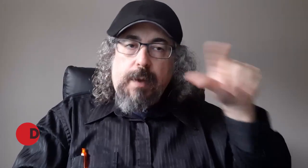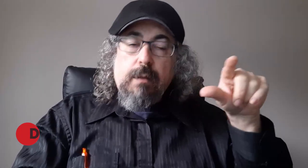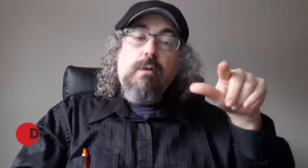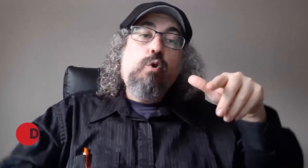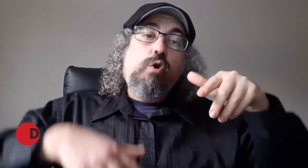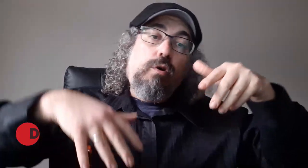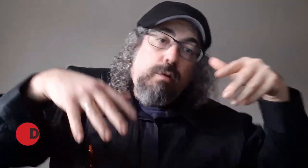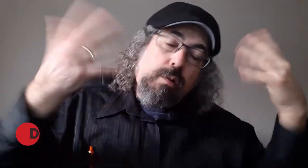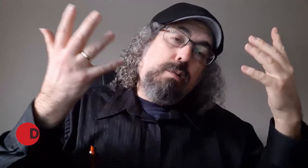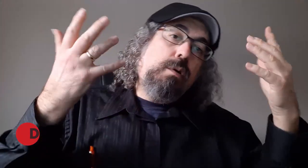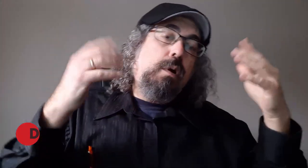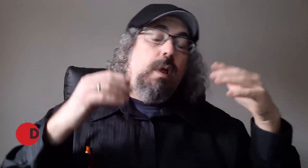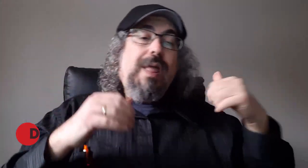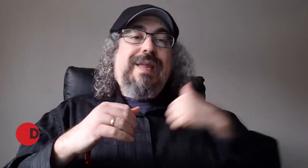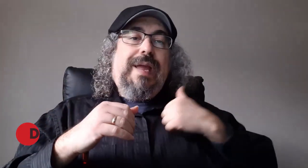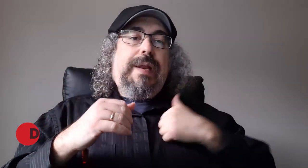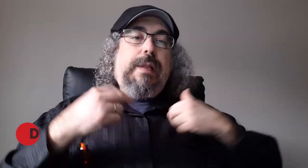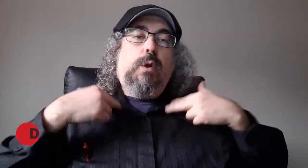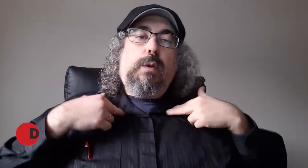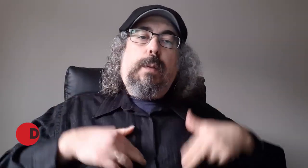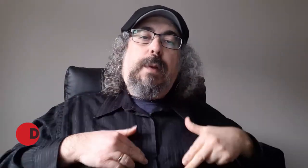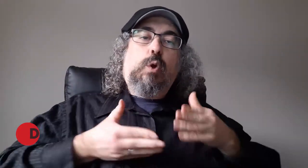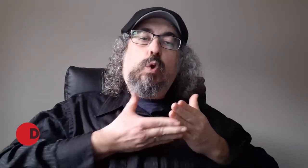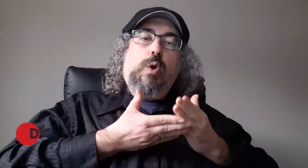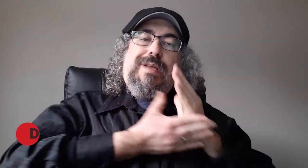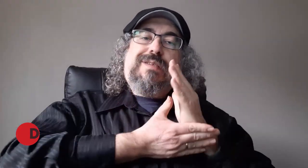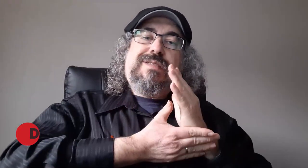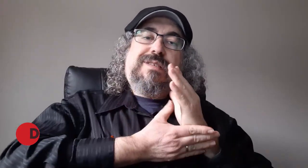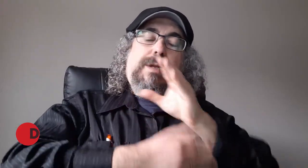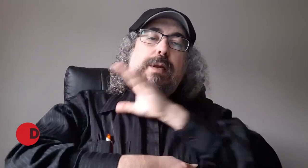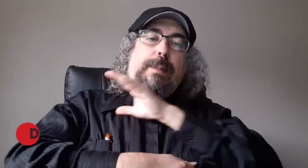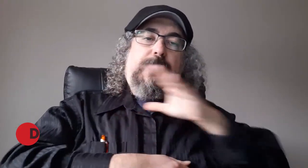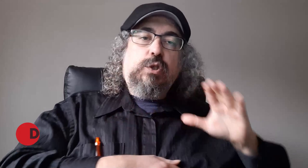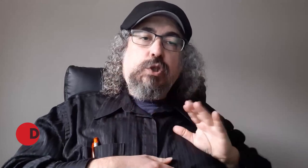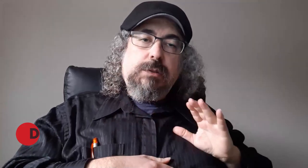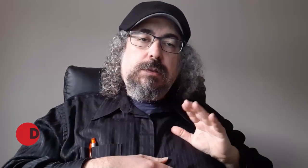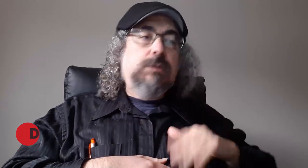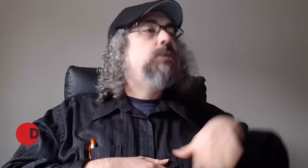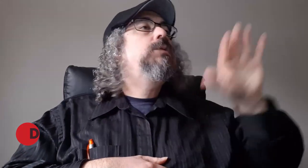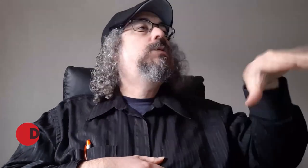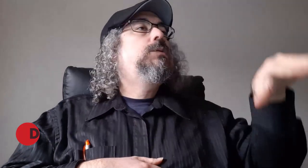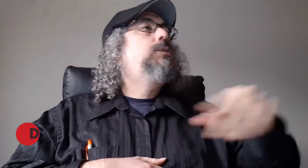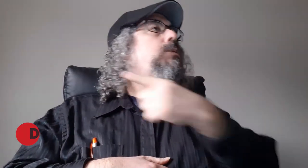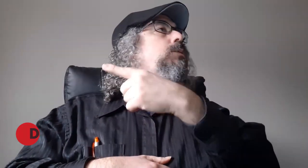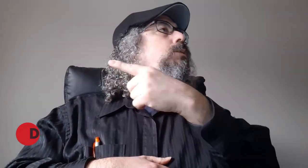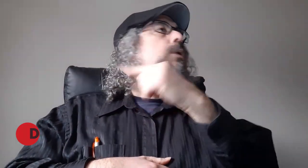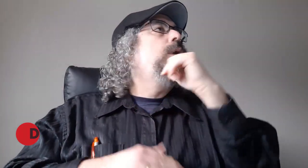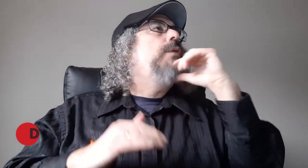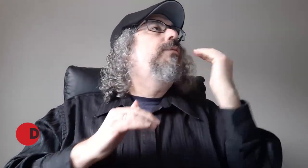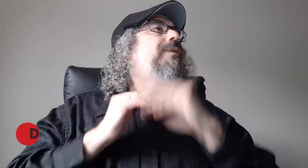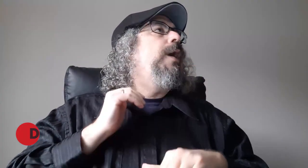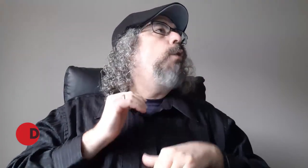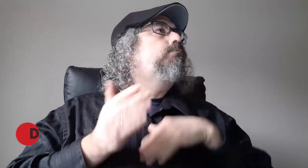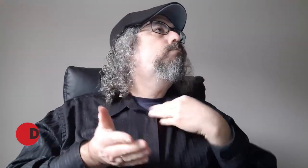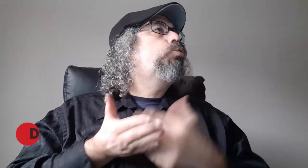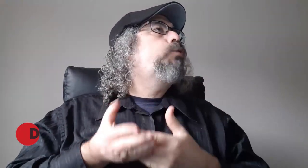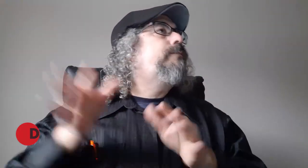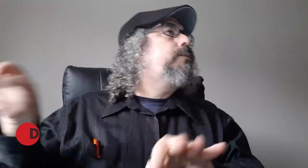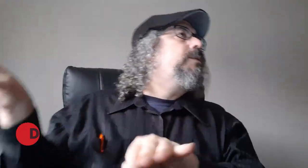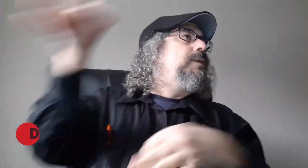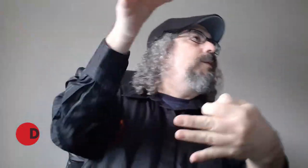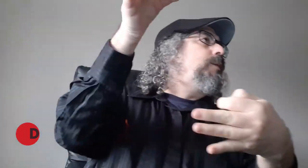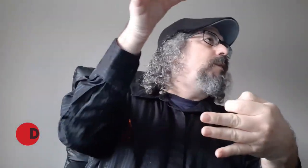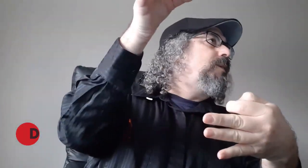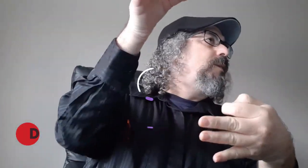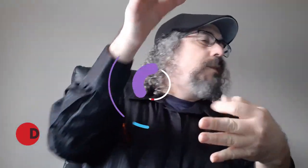representative, or file complaints with the Canada Human Rights Commission.